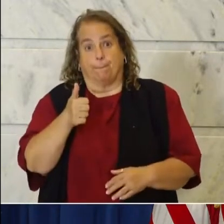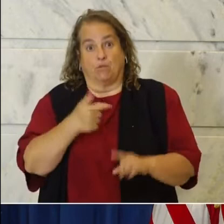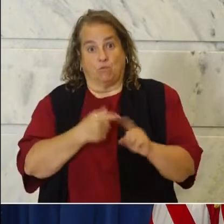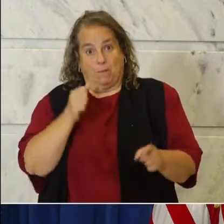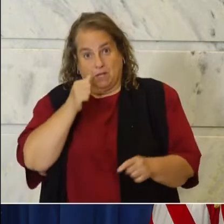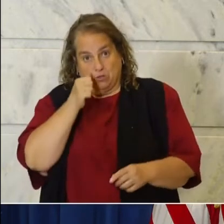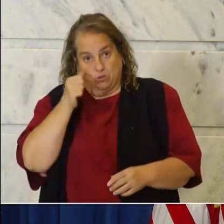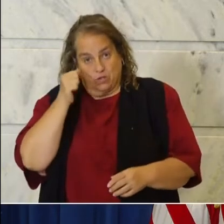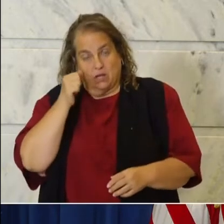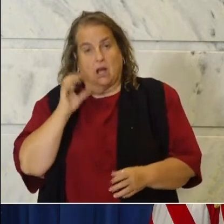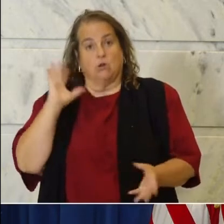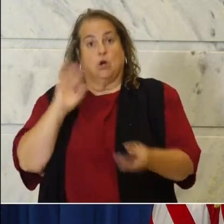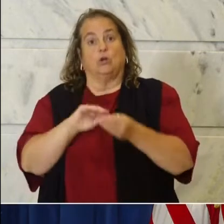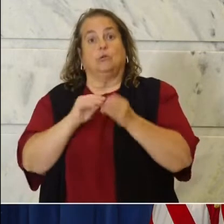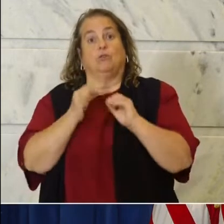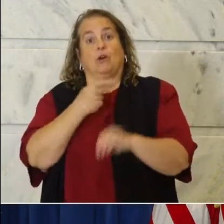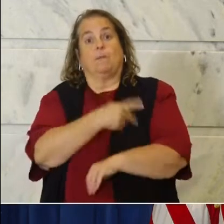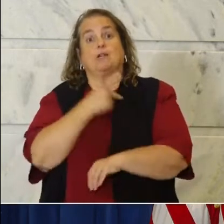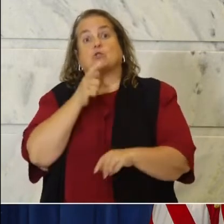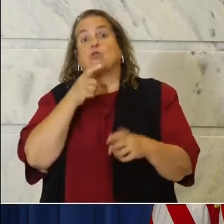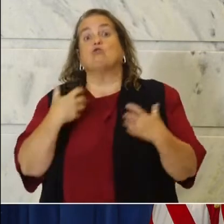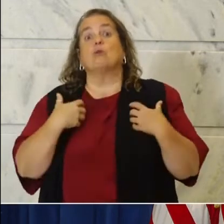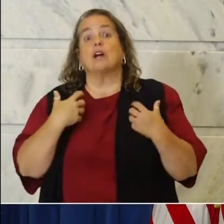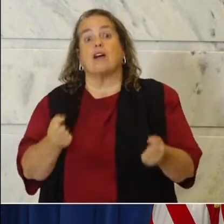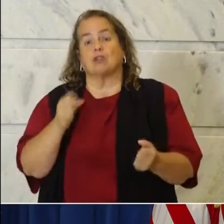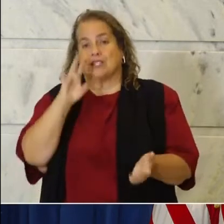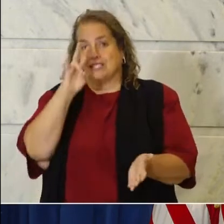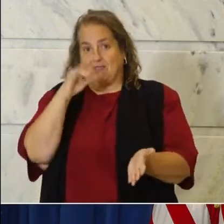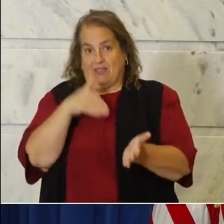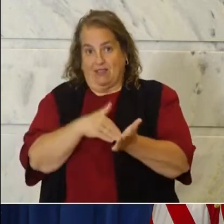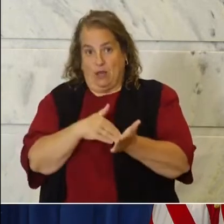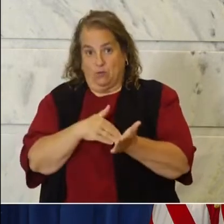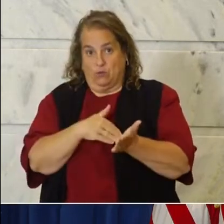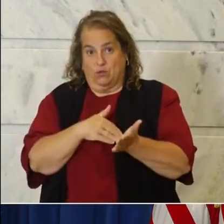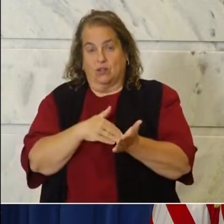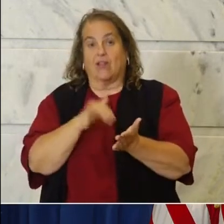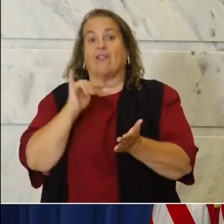yesterday are total number of patients have recovered 7000 again. That number